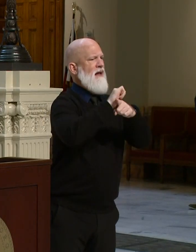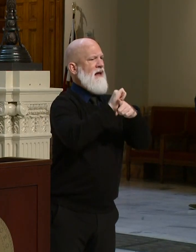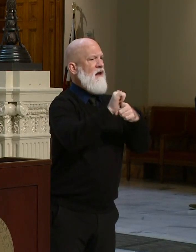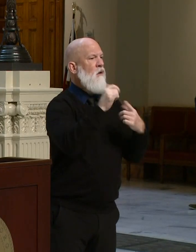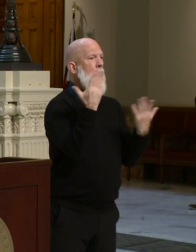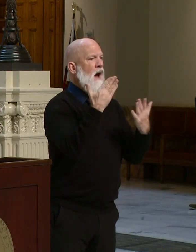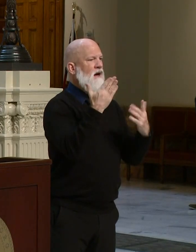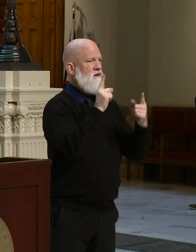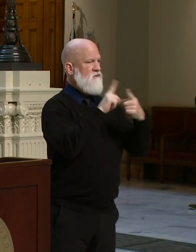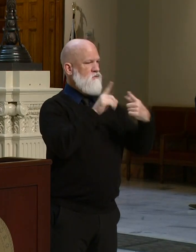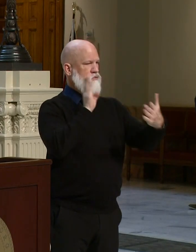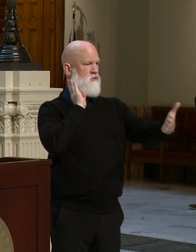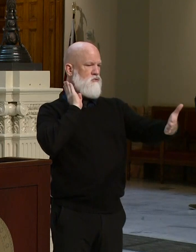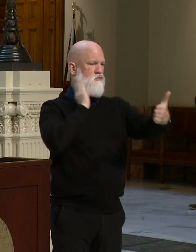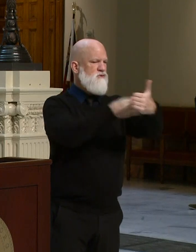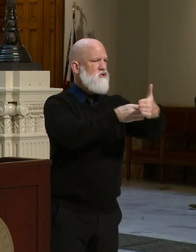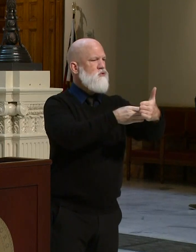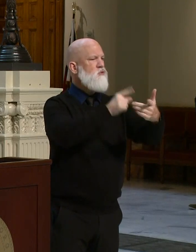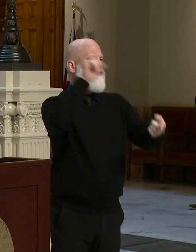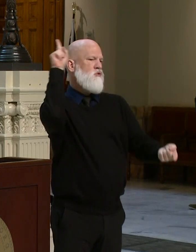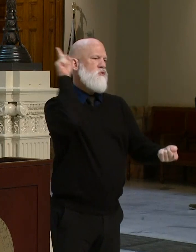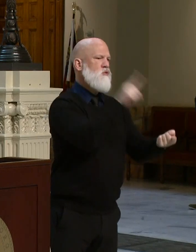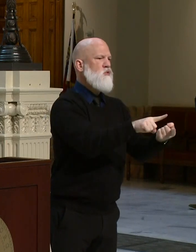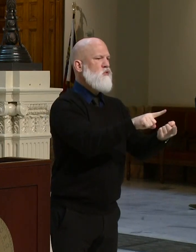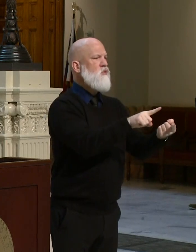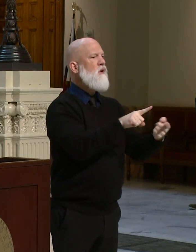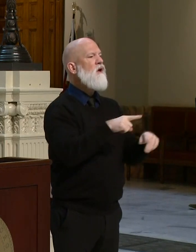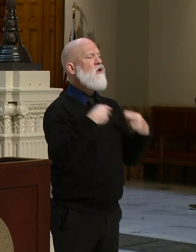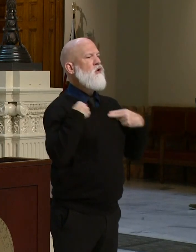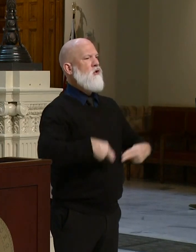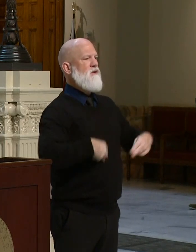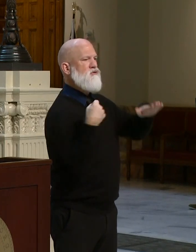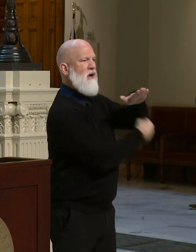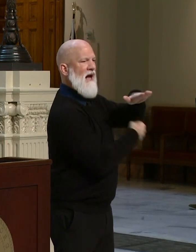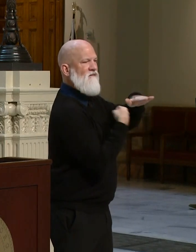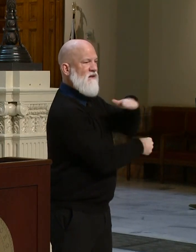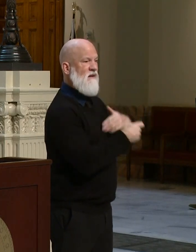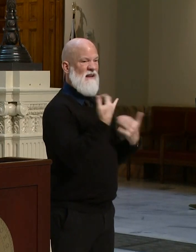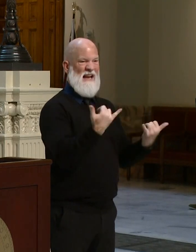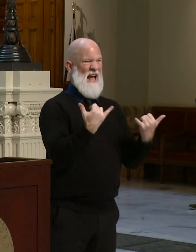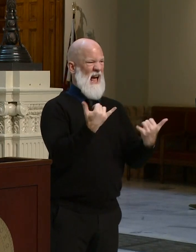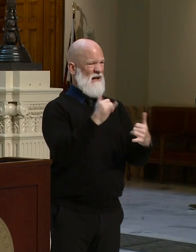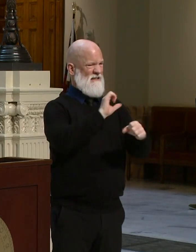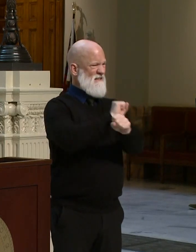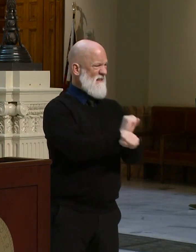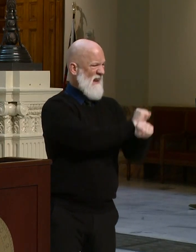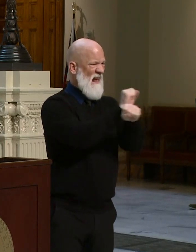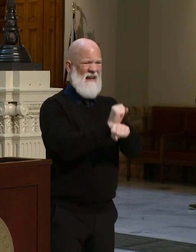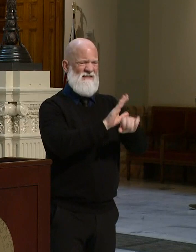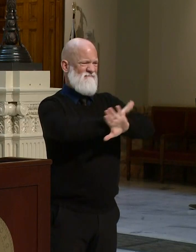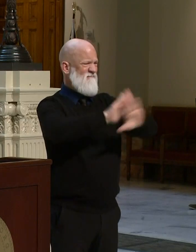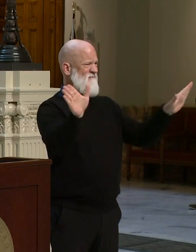AROUND AROUND GEORGIA AROUND GEORGIA MONDAY. MONDAY. MONDAY. >>> MONDAY. >>> WITH MONDAY. >>> WITH THESE MONDAY. >>> WITH THESE IMPORTANT MONDAY. >>> WITH THESE IMPORTANT STEPS WITH THESE IMPORTANT STEPS WITH THESE IMPORTANT STEPS WE'LL WITH THESE IMPORTANT STEPS WE'LL TAKE